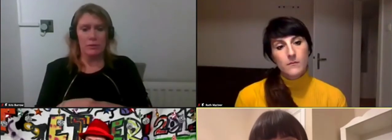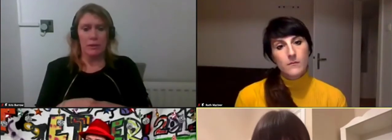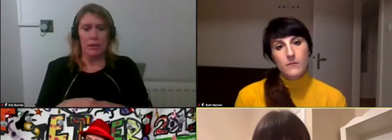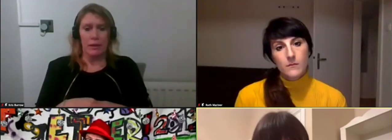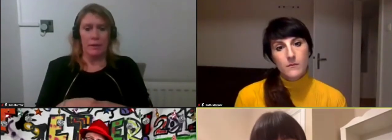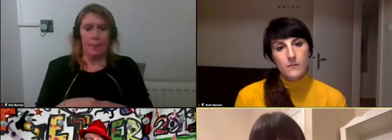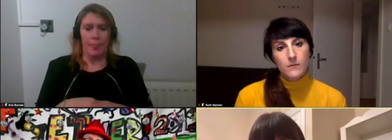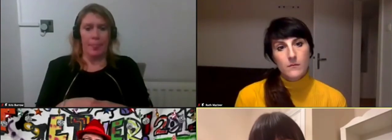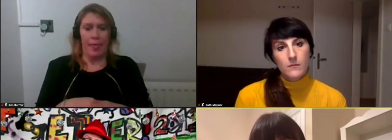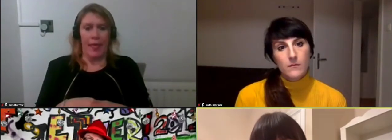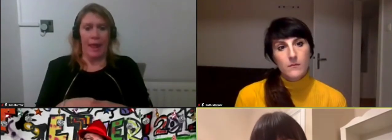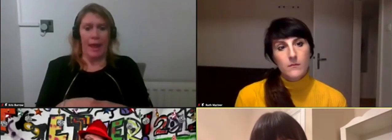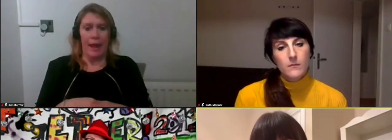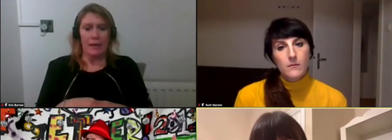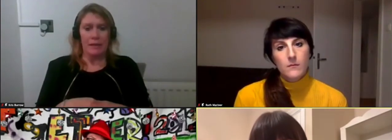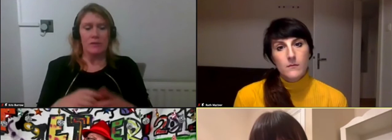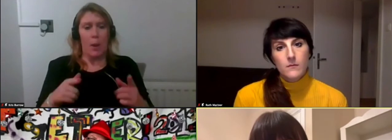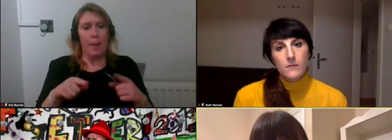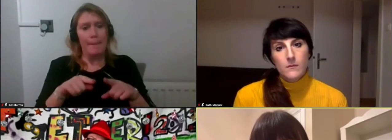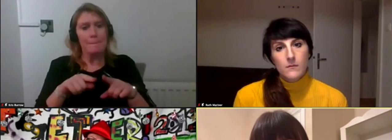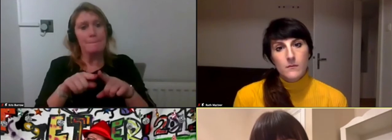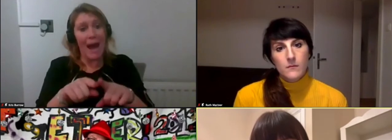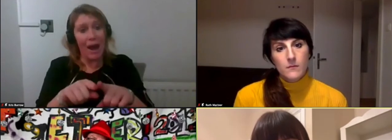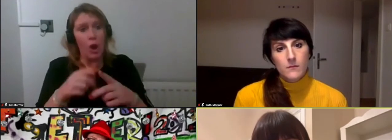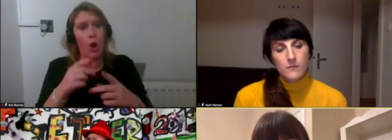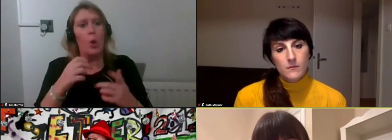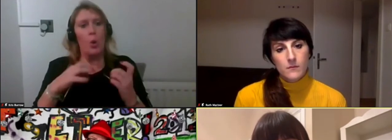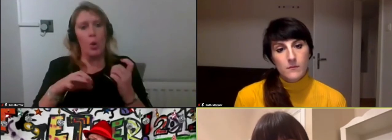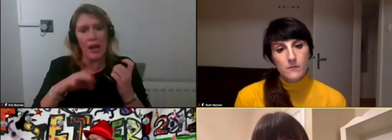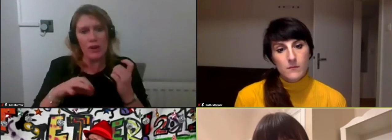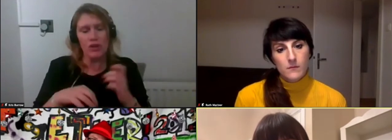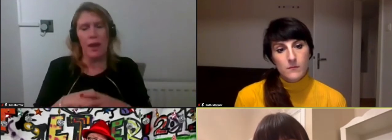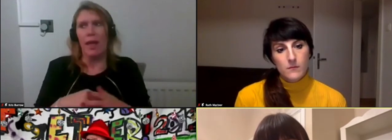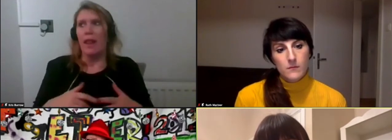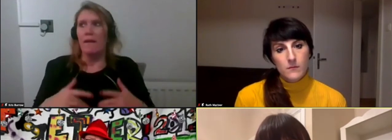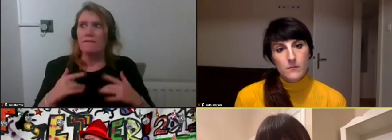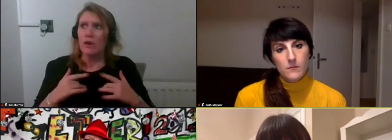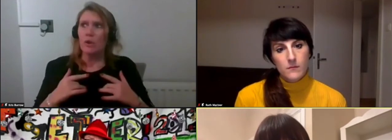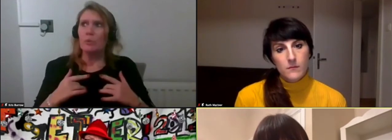so interesting again to see musicians we have known going in. I mean unfortunately